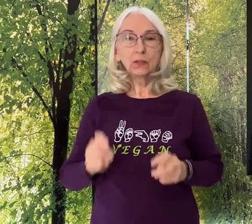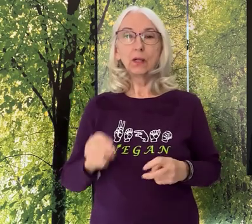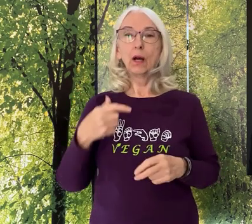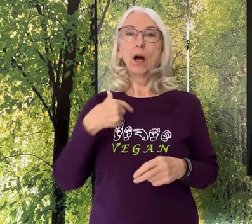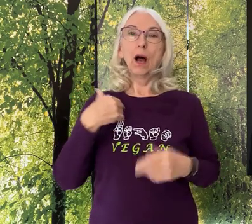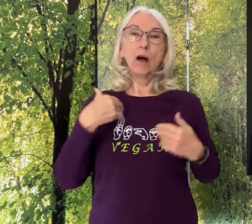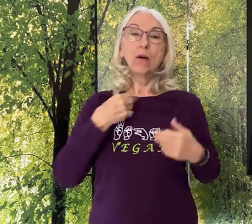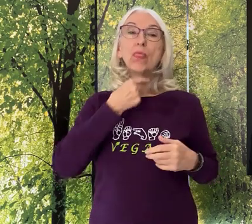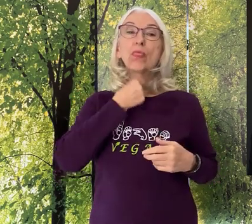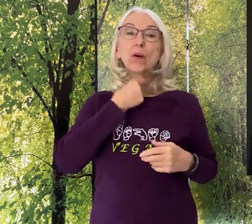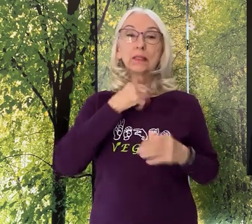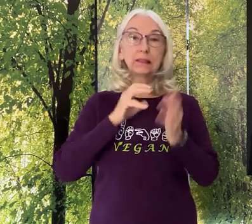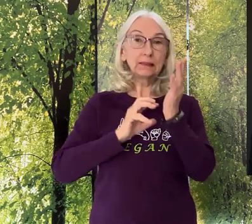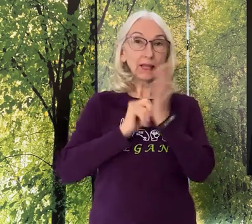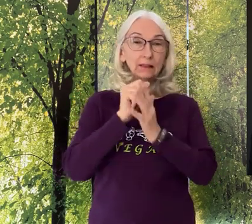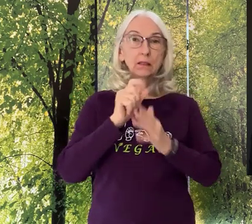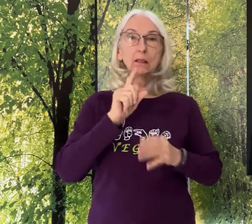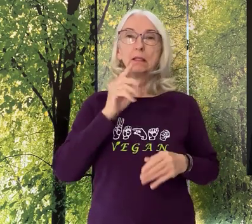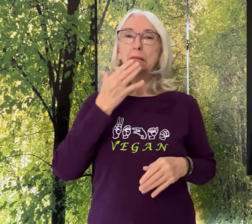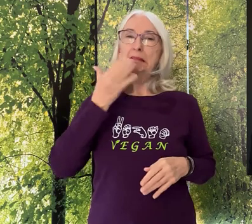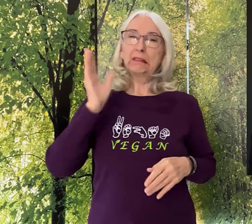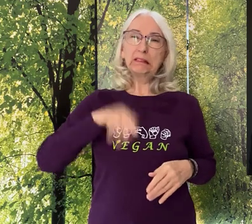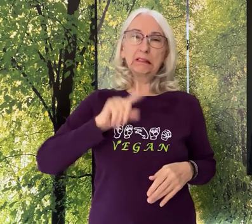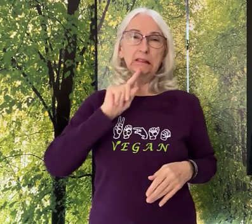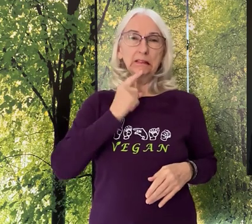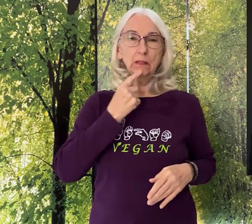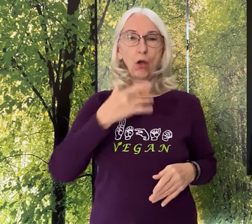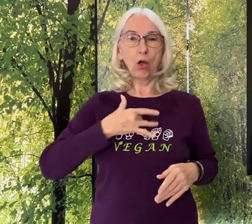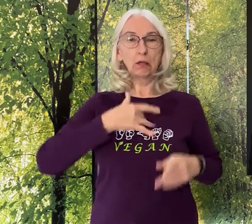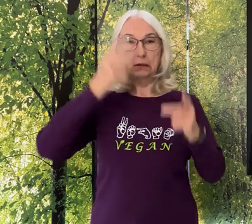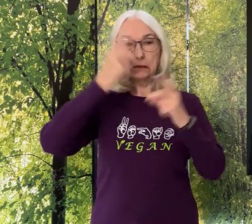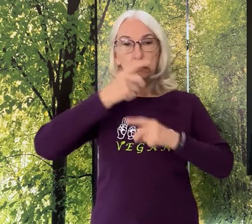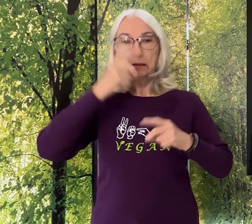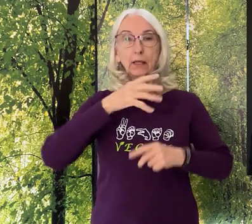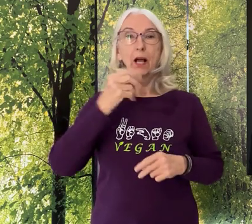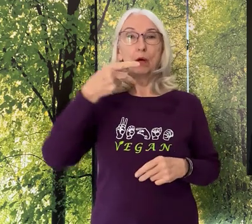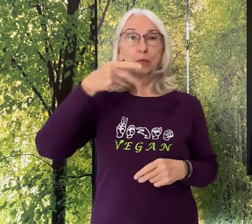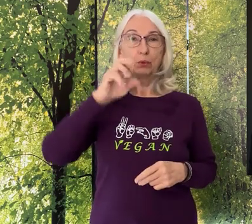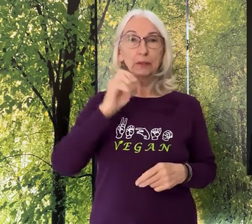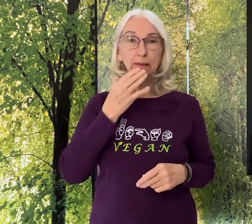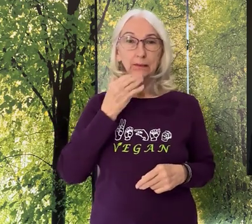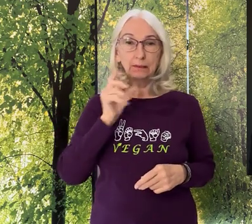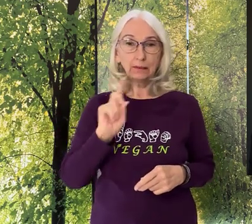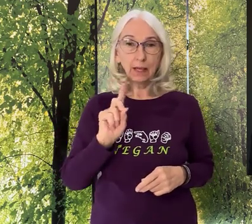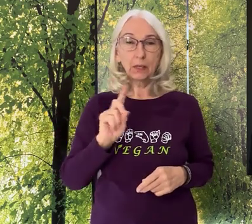I had thyroid cancer, severe heart disease, and pre-diabetes,